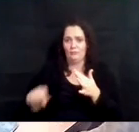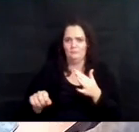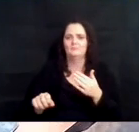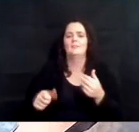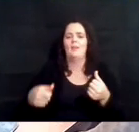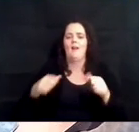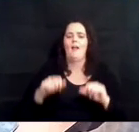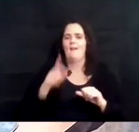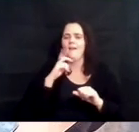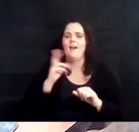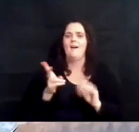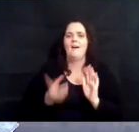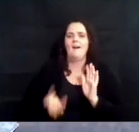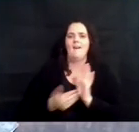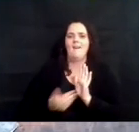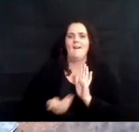Okay, so I'm gonna move the puppet even